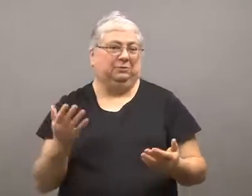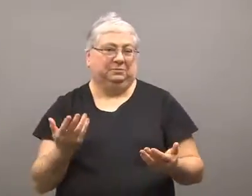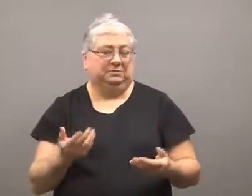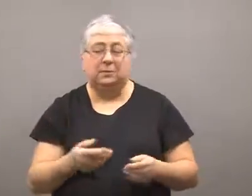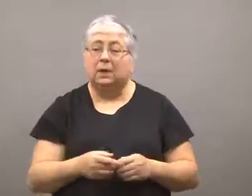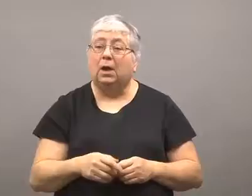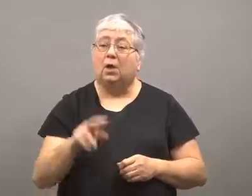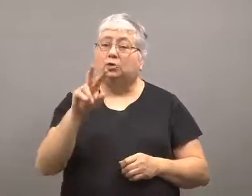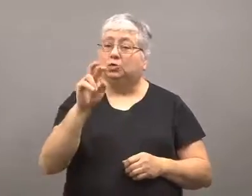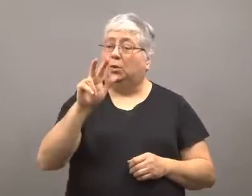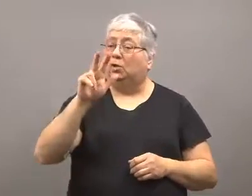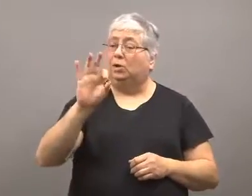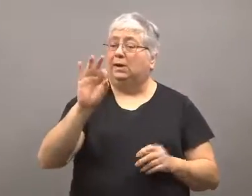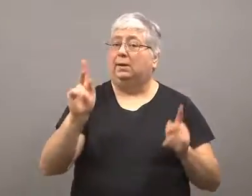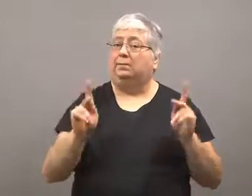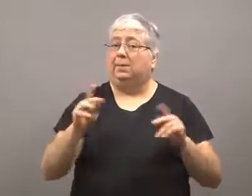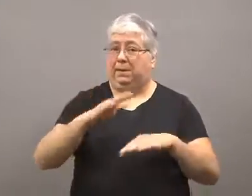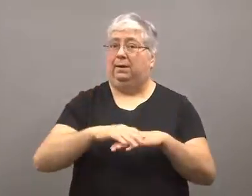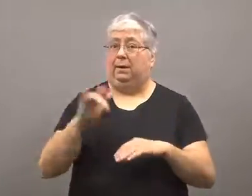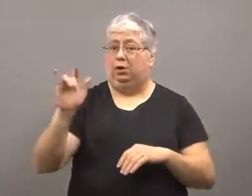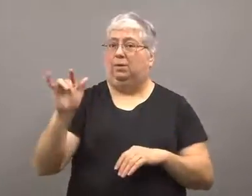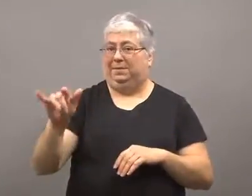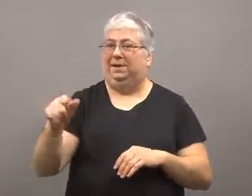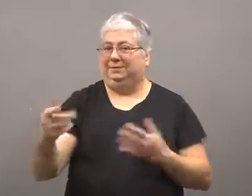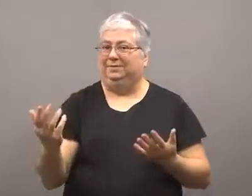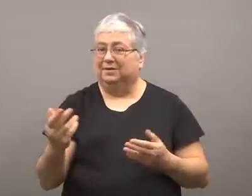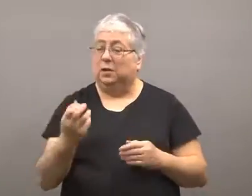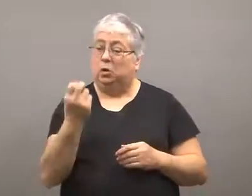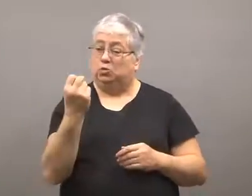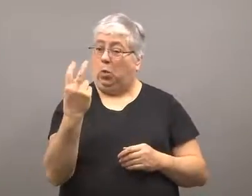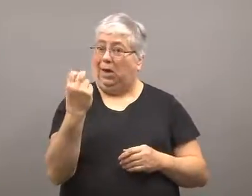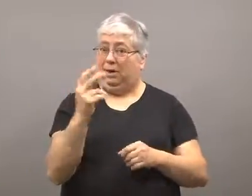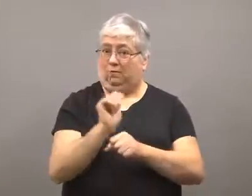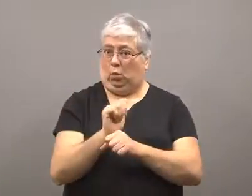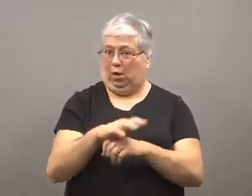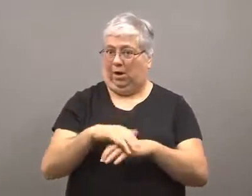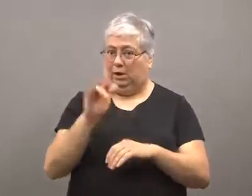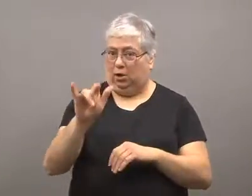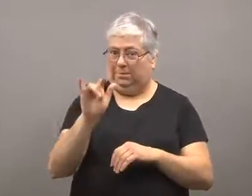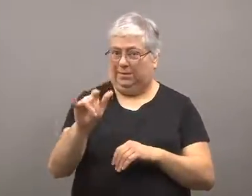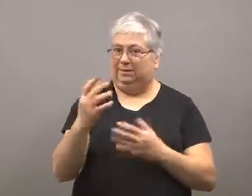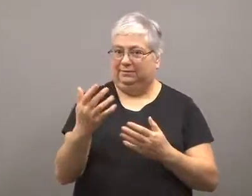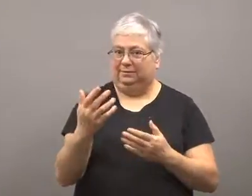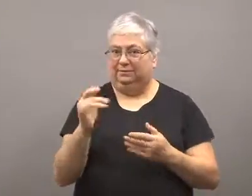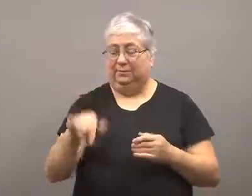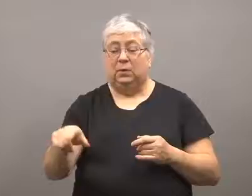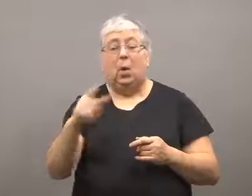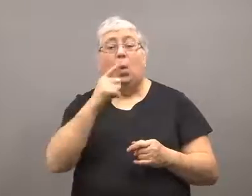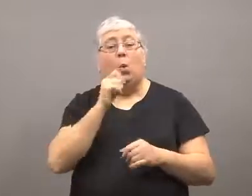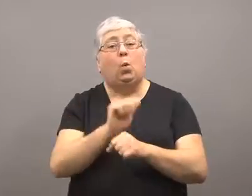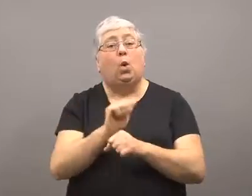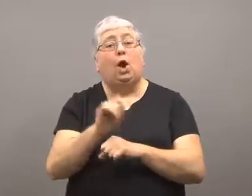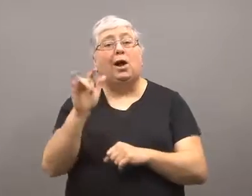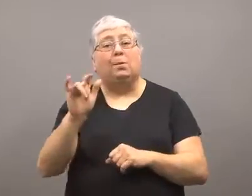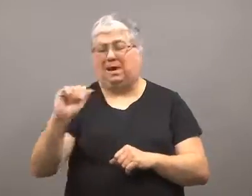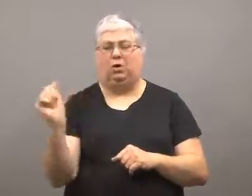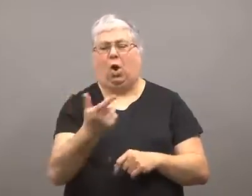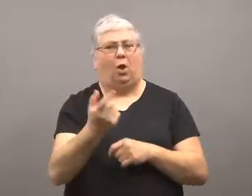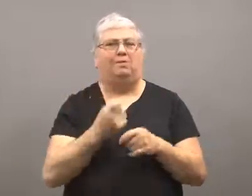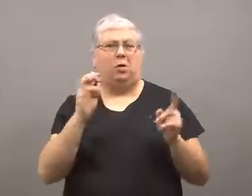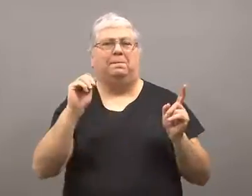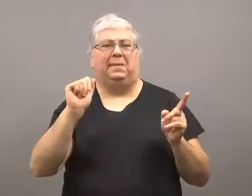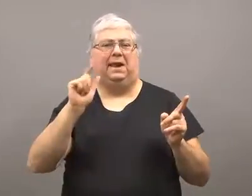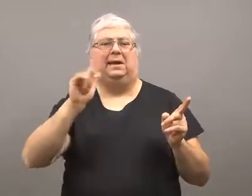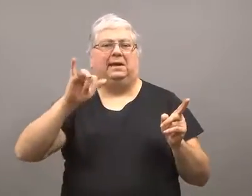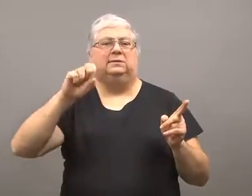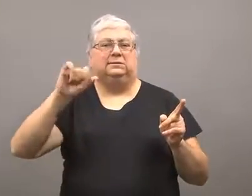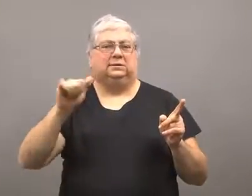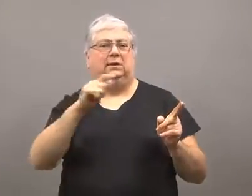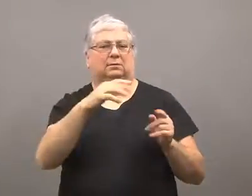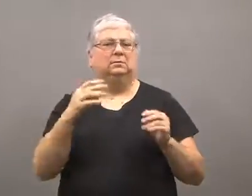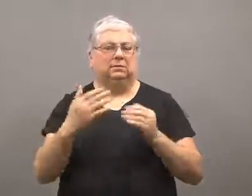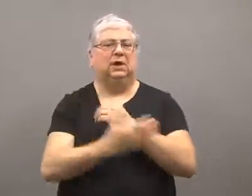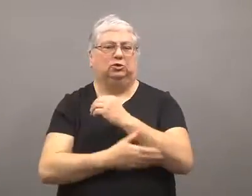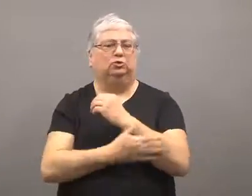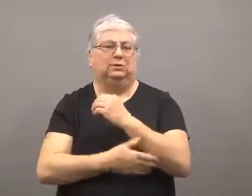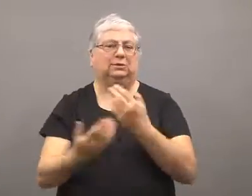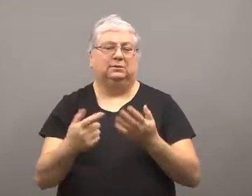There were 239 people on the plane. 12 of them were crew members.